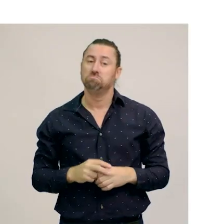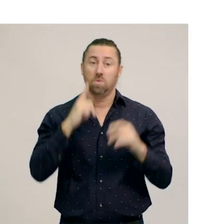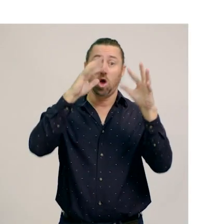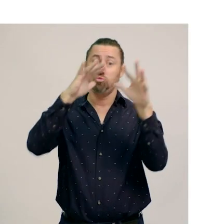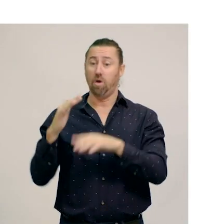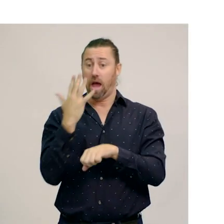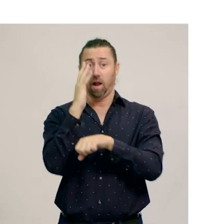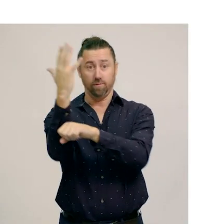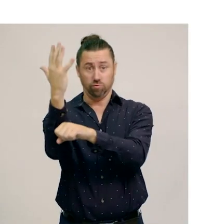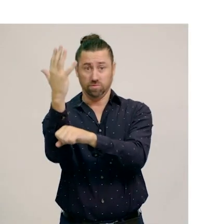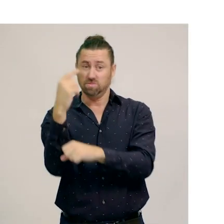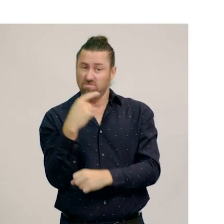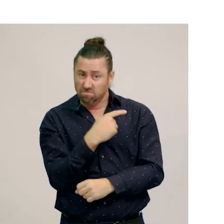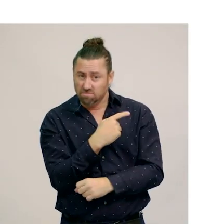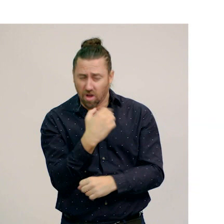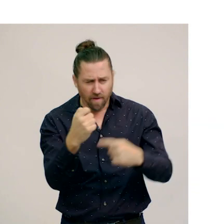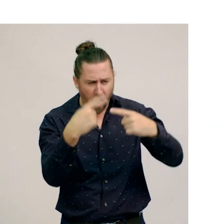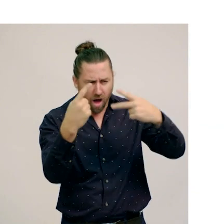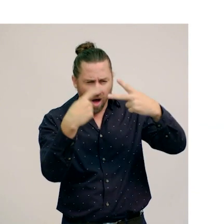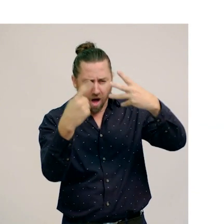The rainforest is made up of a range of living things,